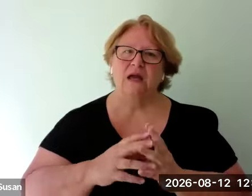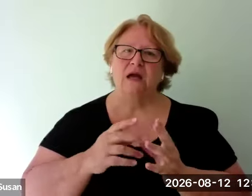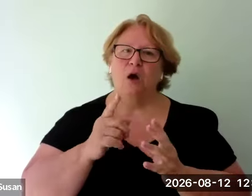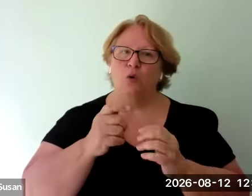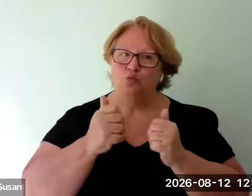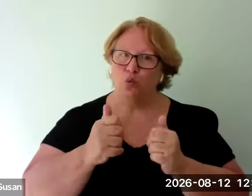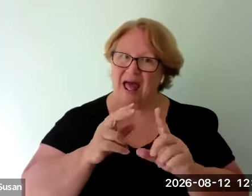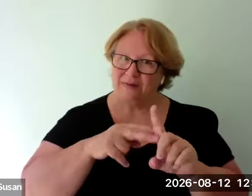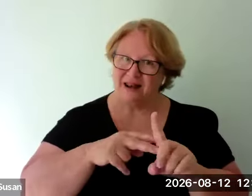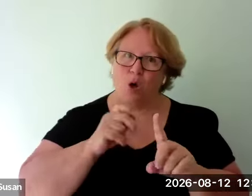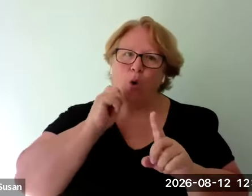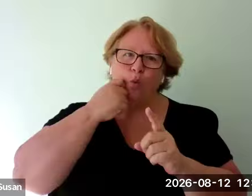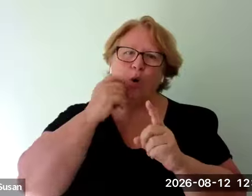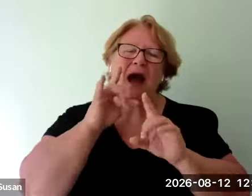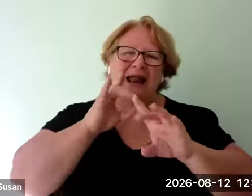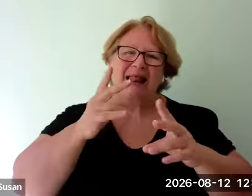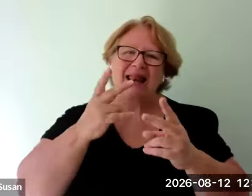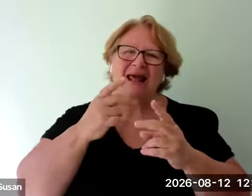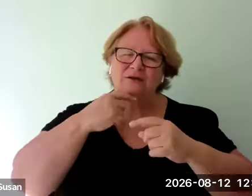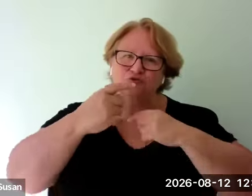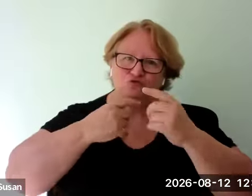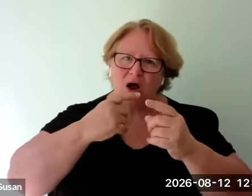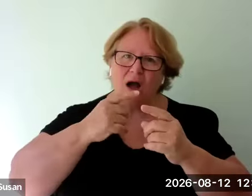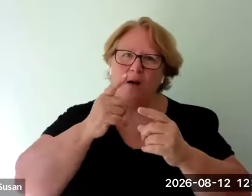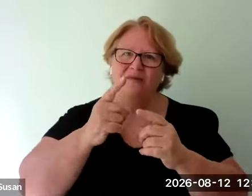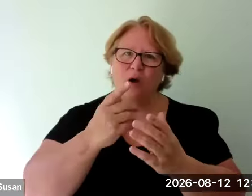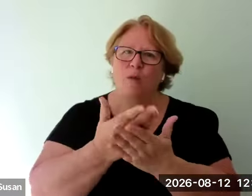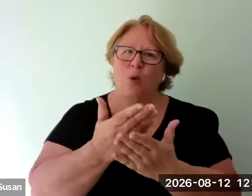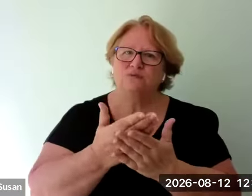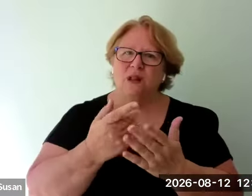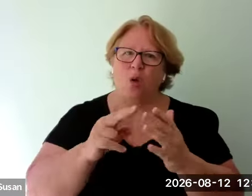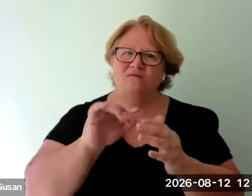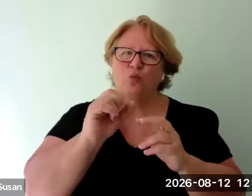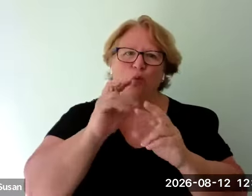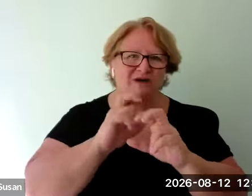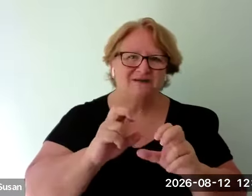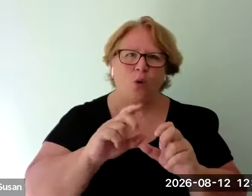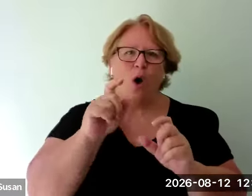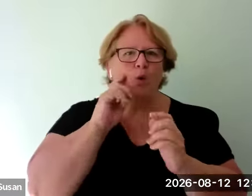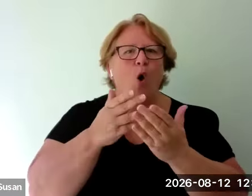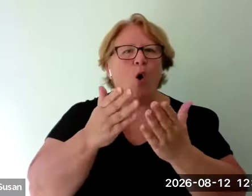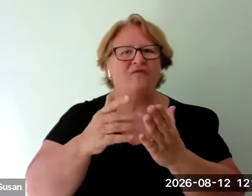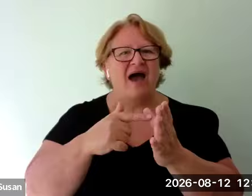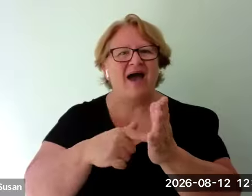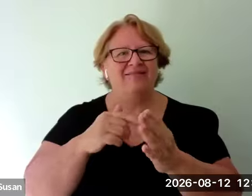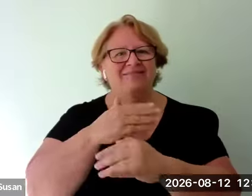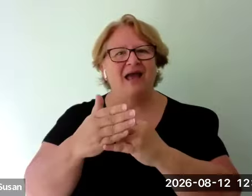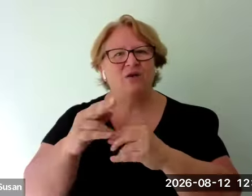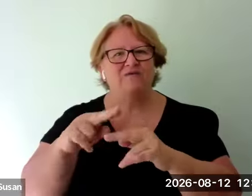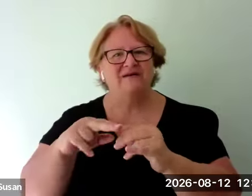So going into a little bit more detail. Strong applications will clearly de scribe the proposed research